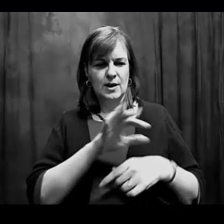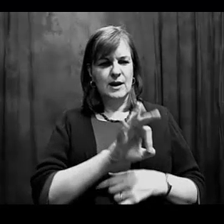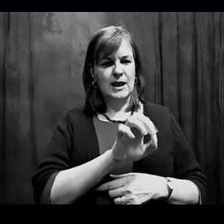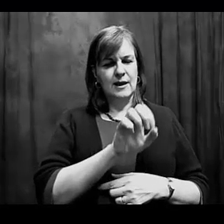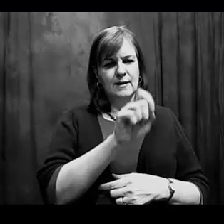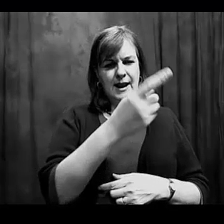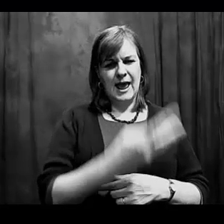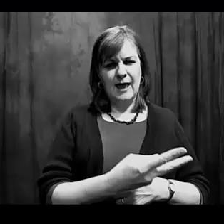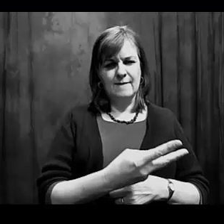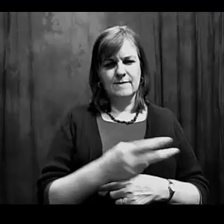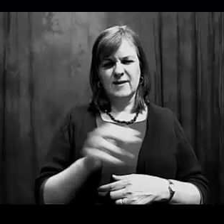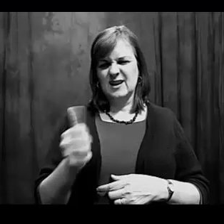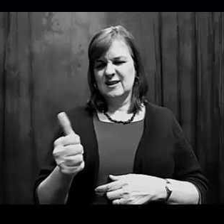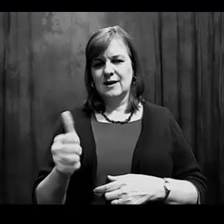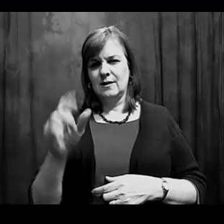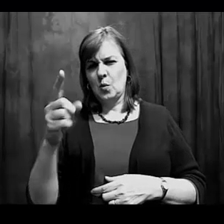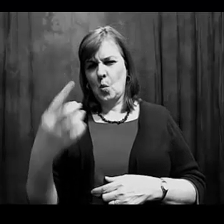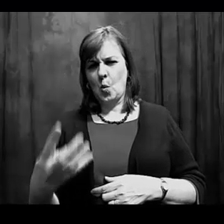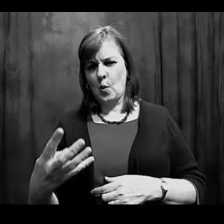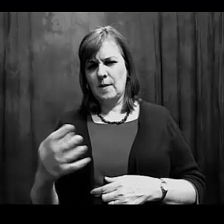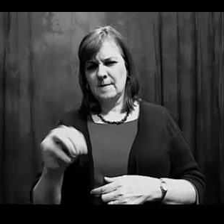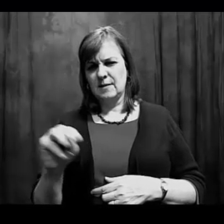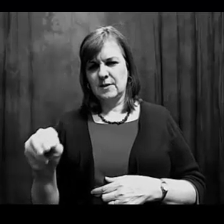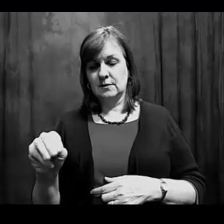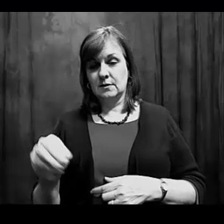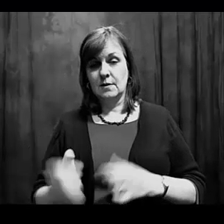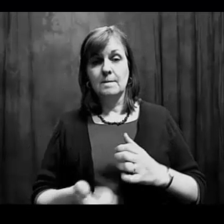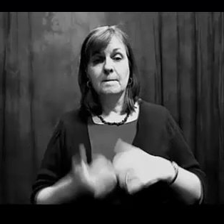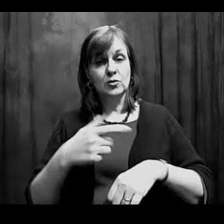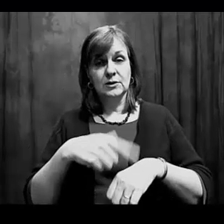know you might not think that there's much difference between 9 1/2 and 10 1/4 mm